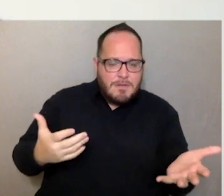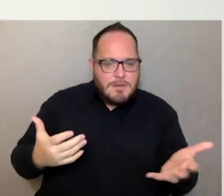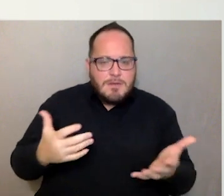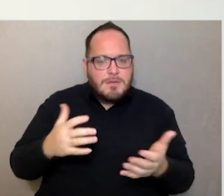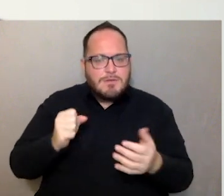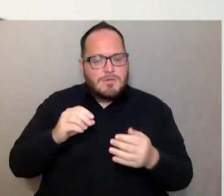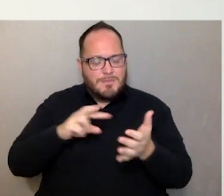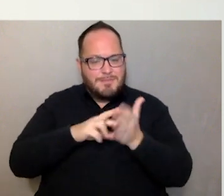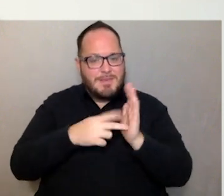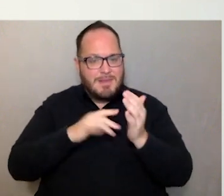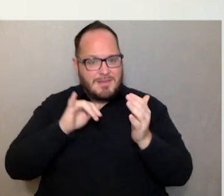CREATE THIS SORT OF SECOND CLASS CITIZENSHIP THAT IS IMMORALLY